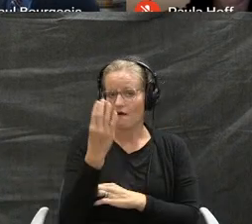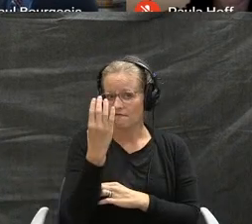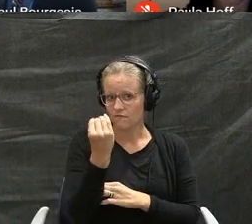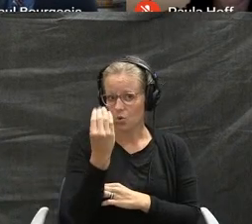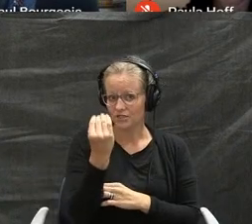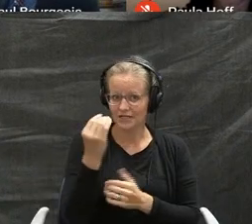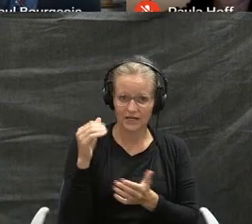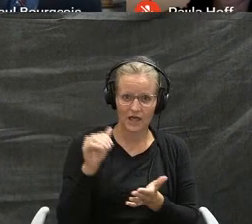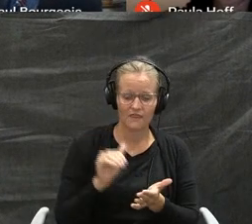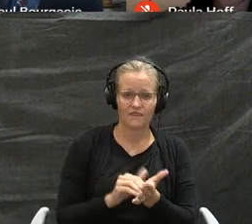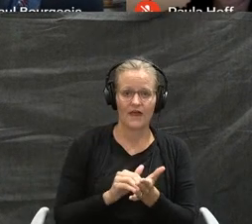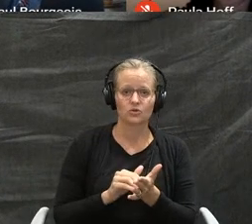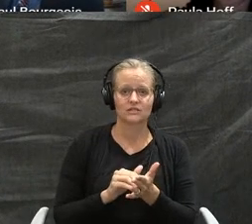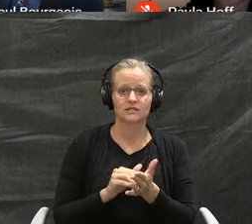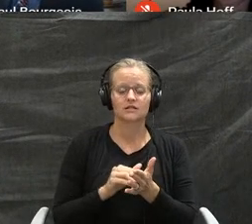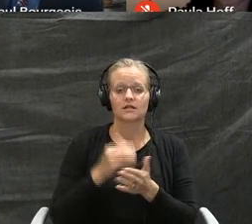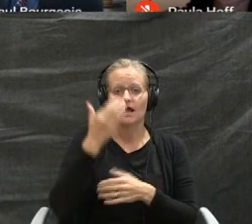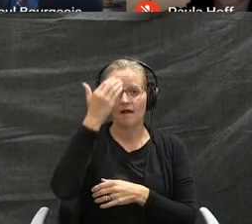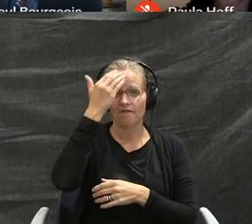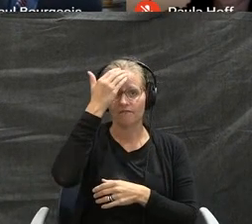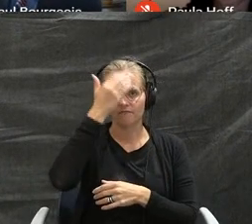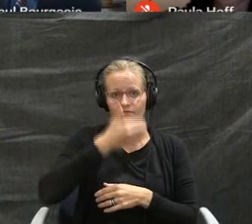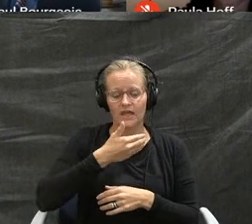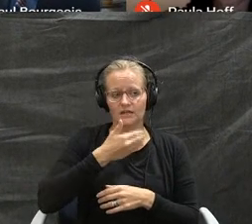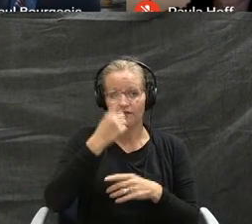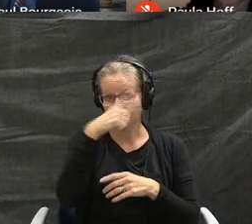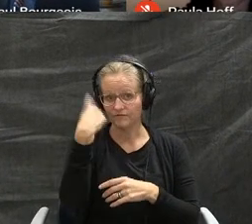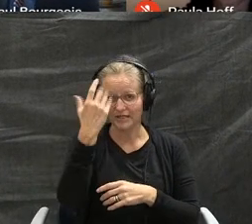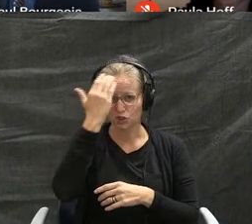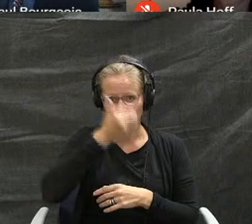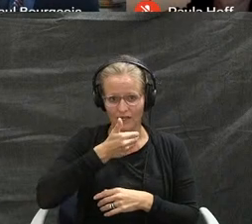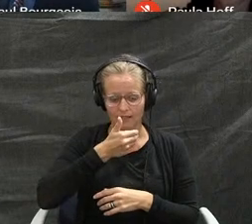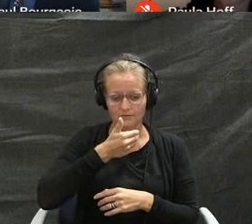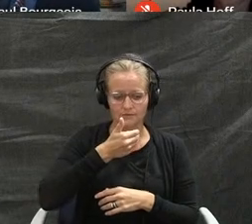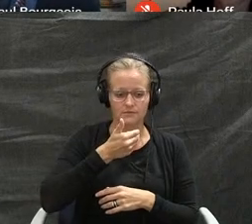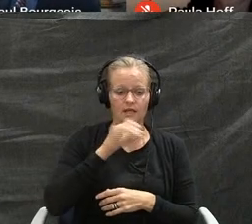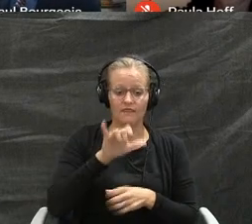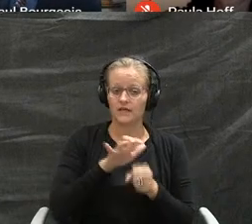That's enough for every employee in the district and every